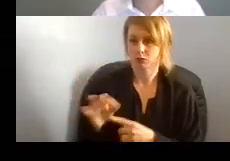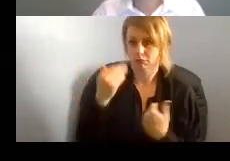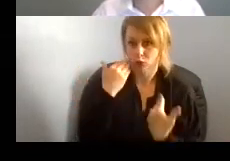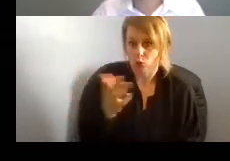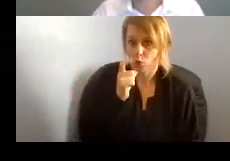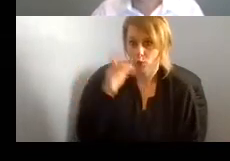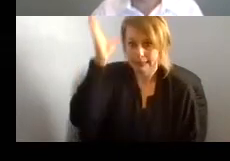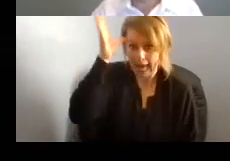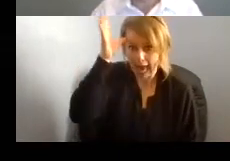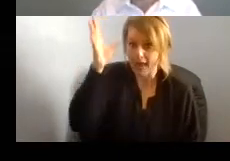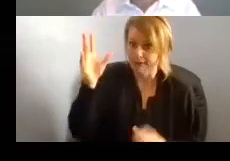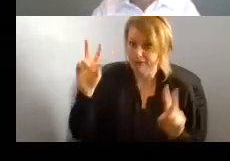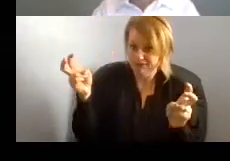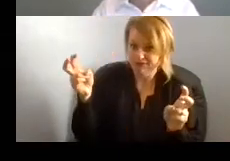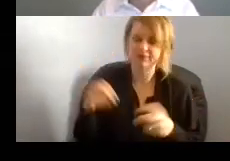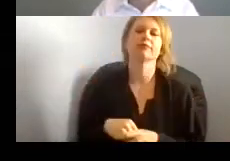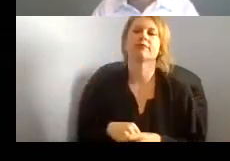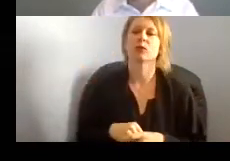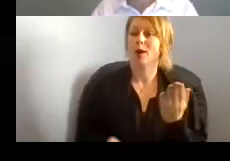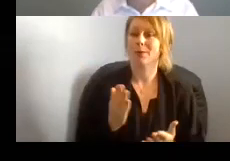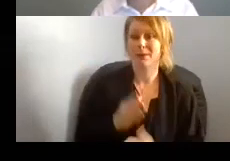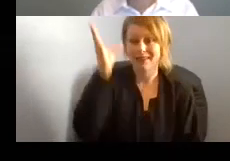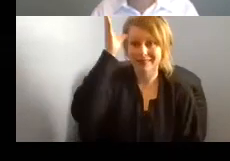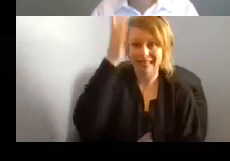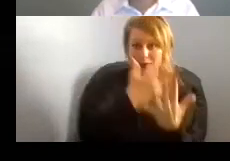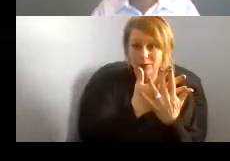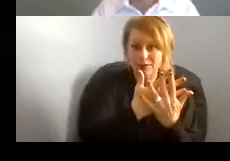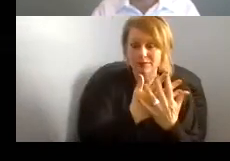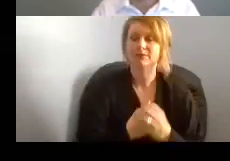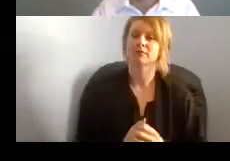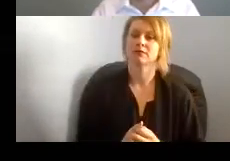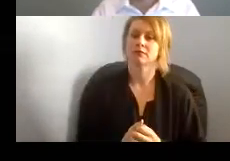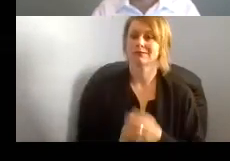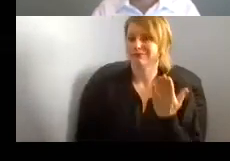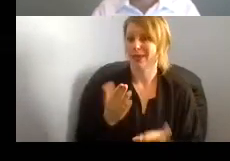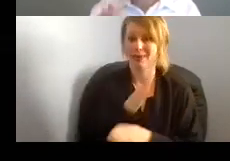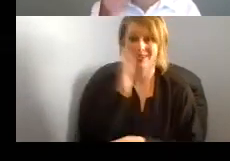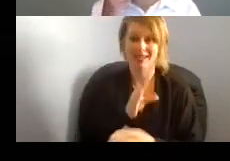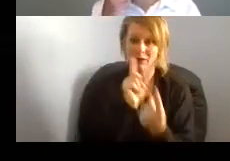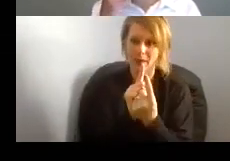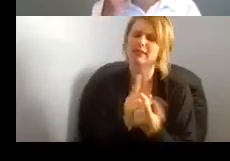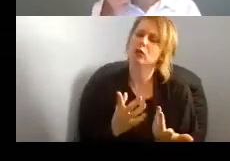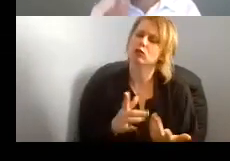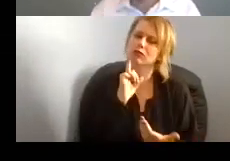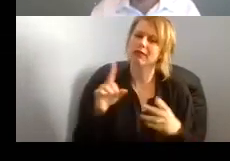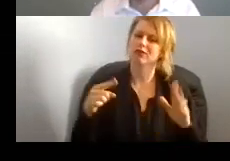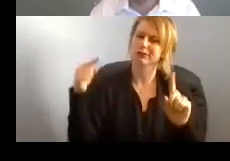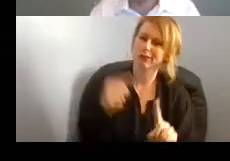to an assignment such as that. And so you want to just set up in a considerate way that, you know, you’ve thought of that.